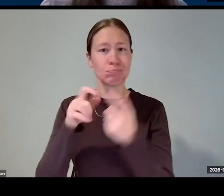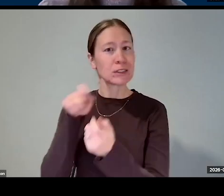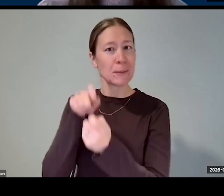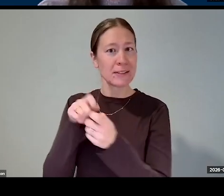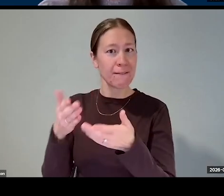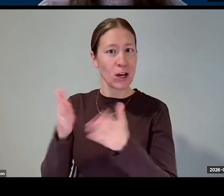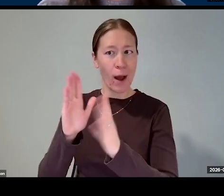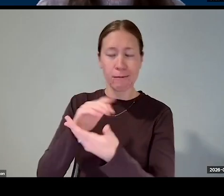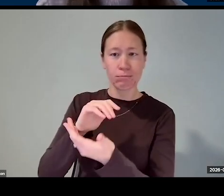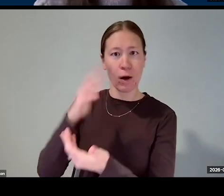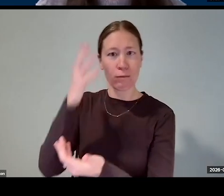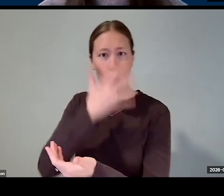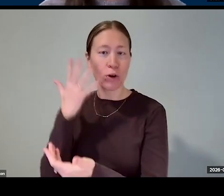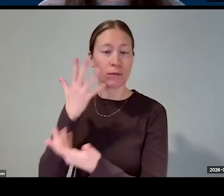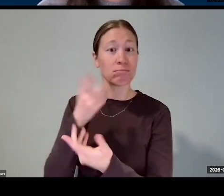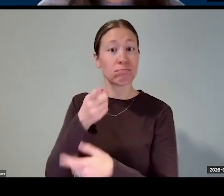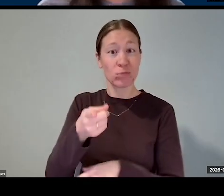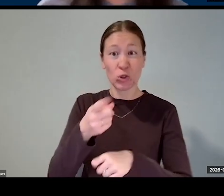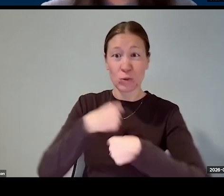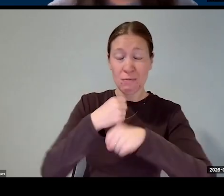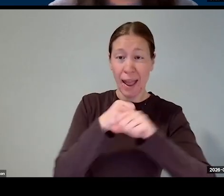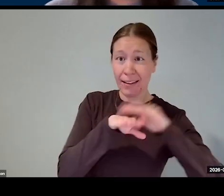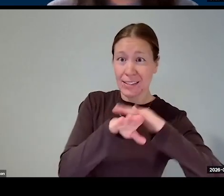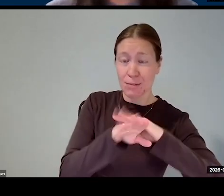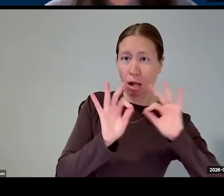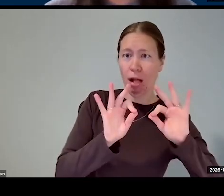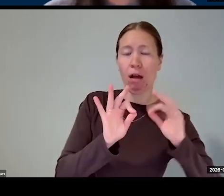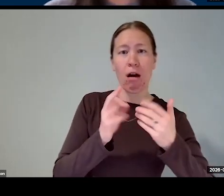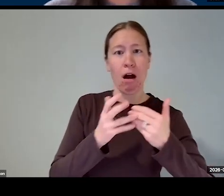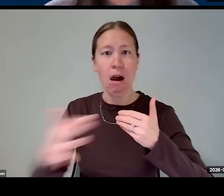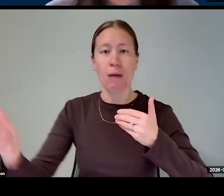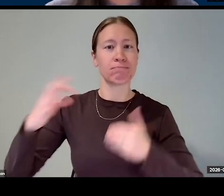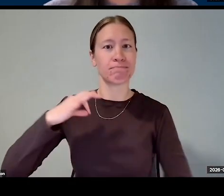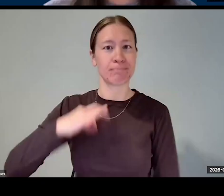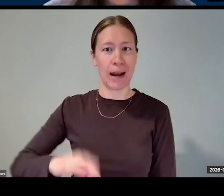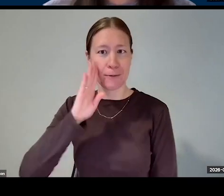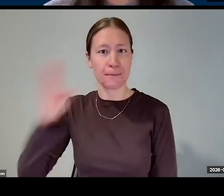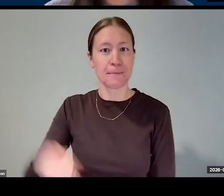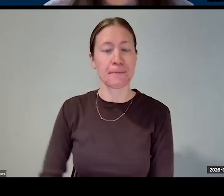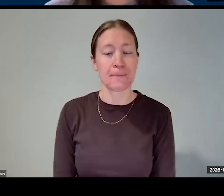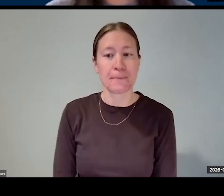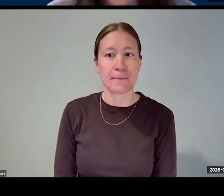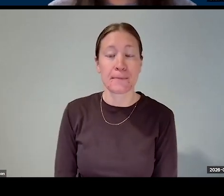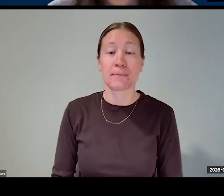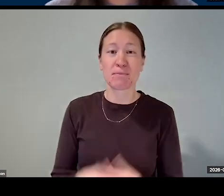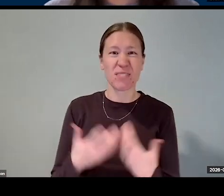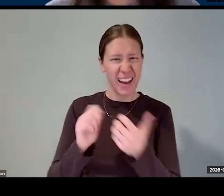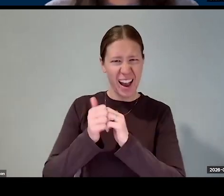and then everyone uses them, that's a huge win. In order to make slide deck templates that are accessible,